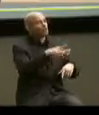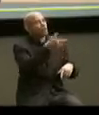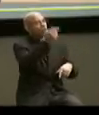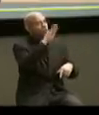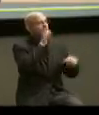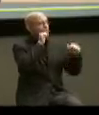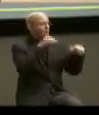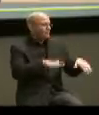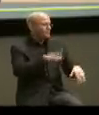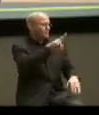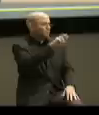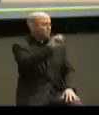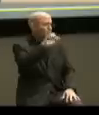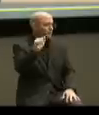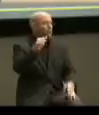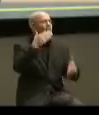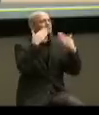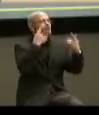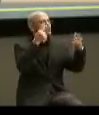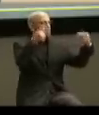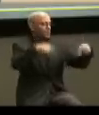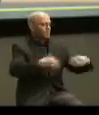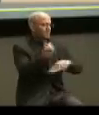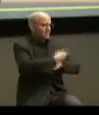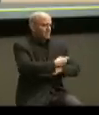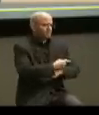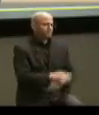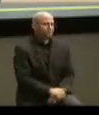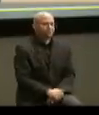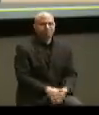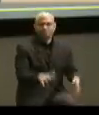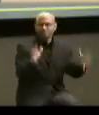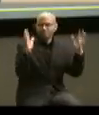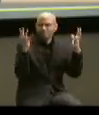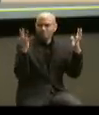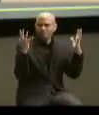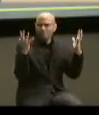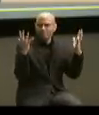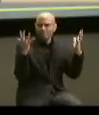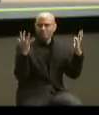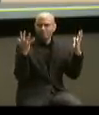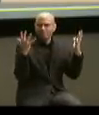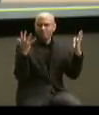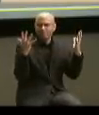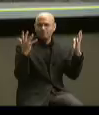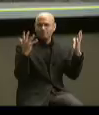THANK YOU VERY MUCH FOR COMING TODAY.